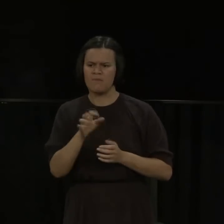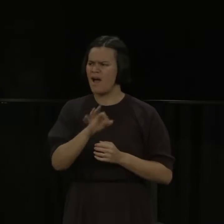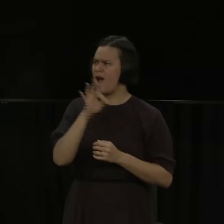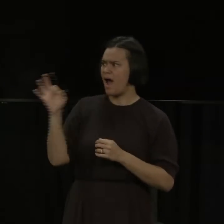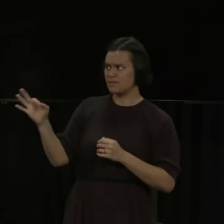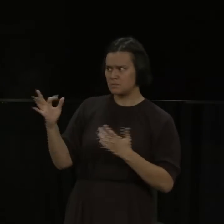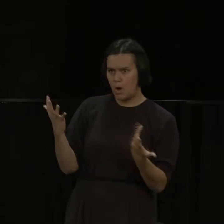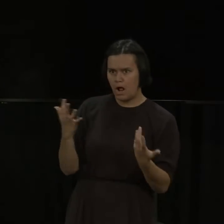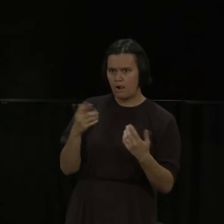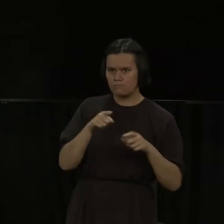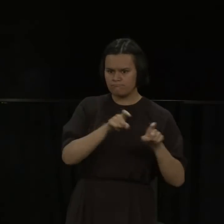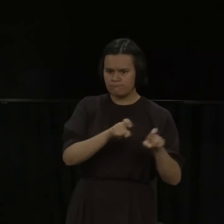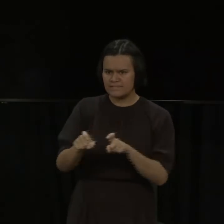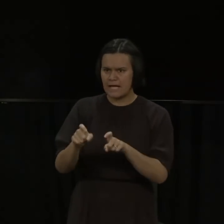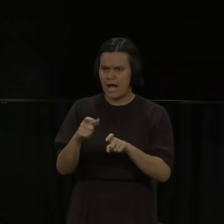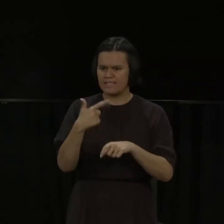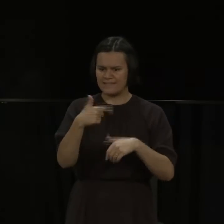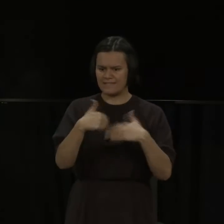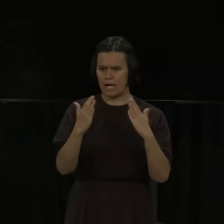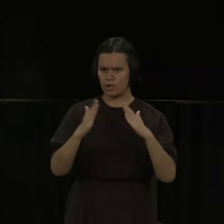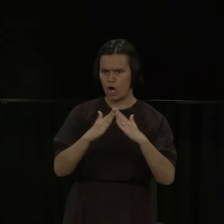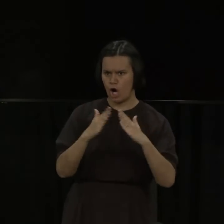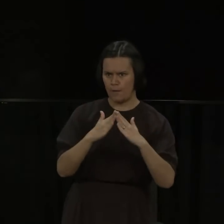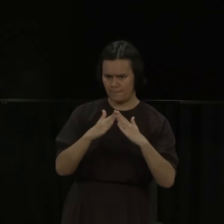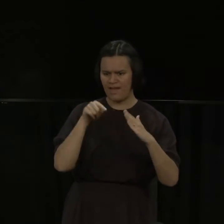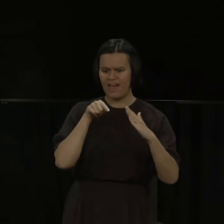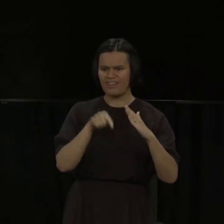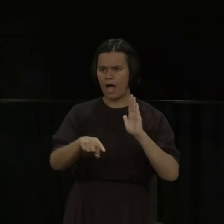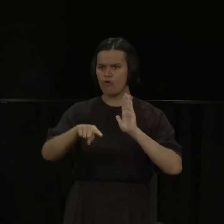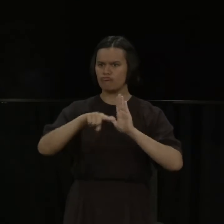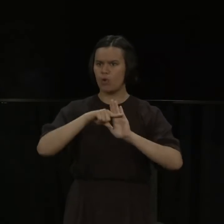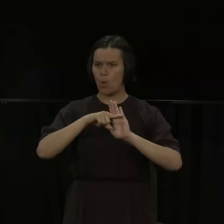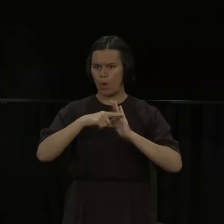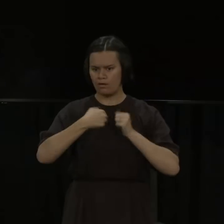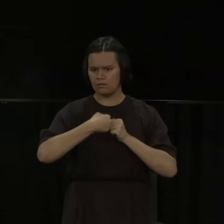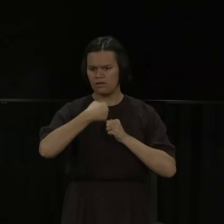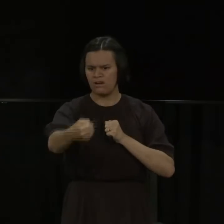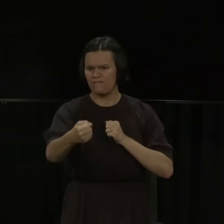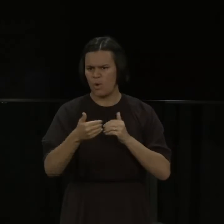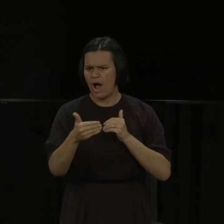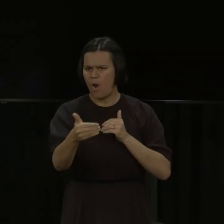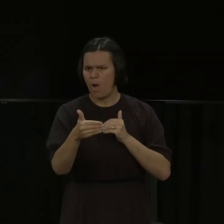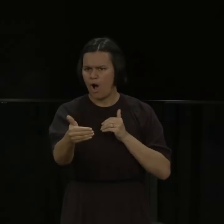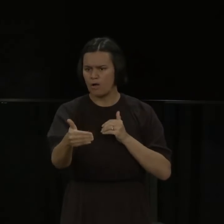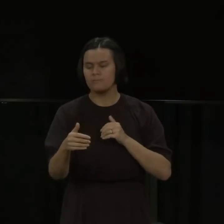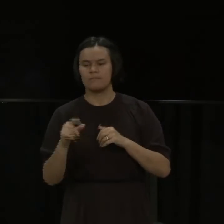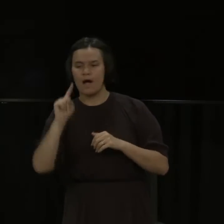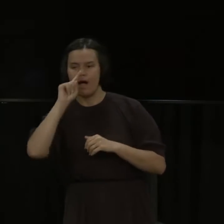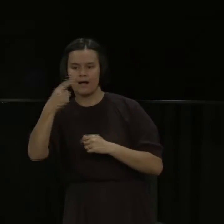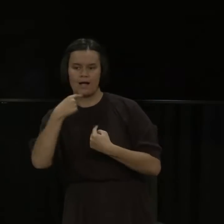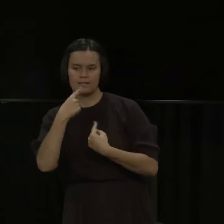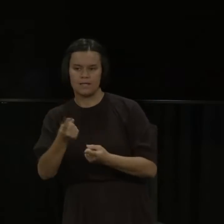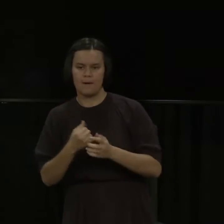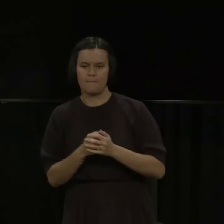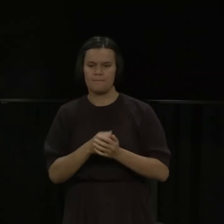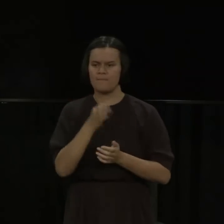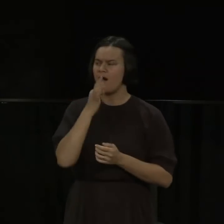advice justifies it.